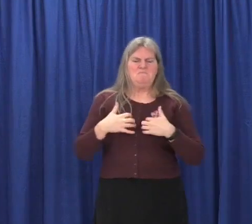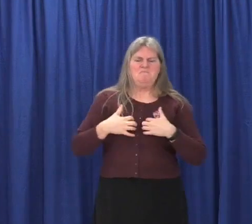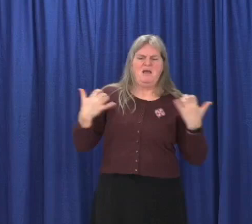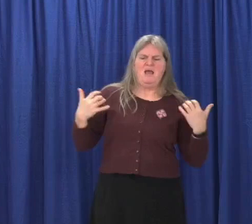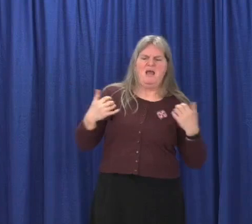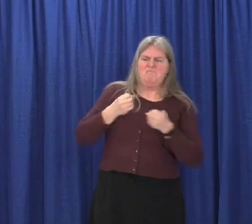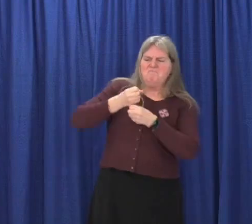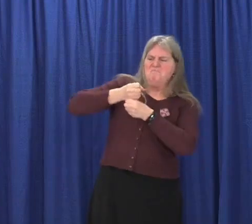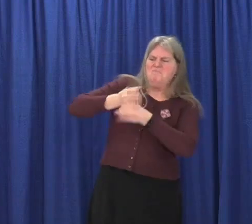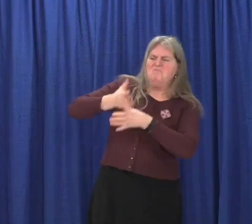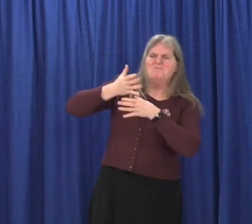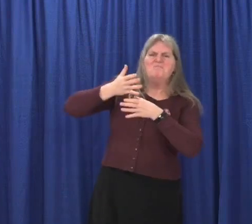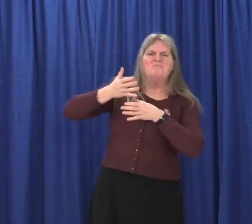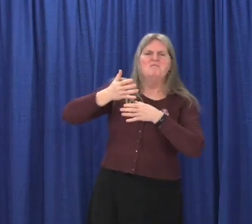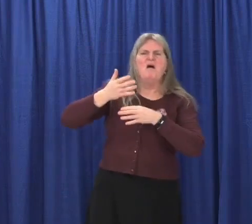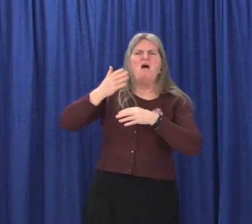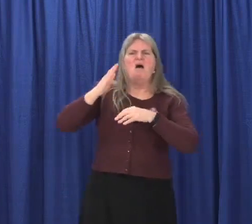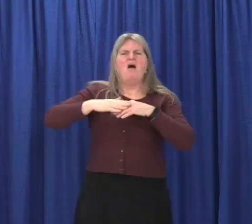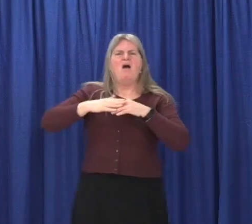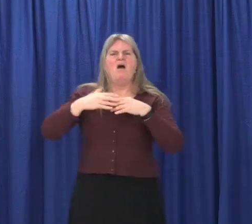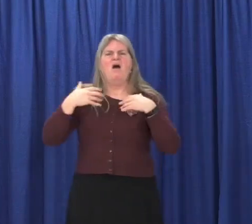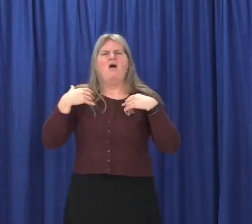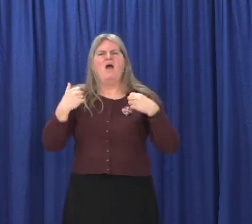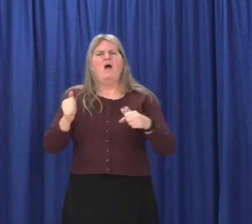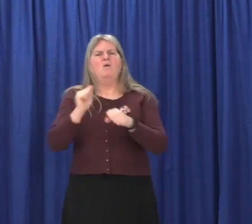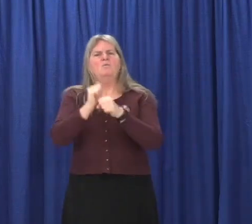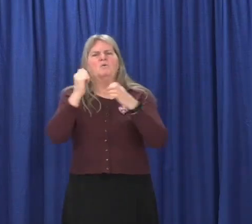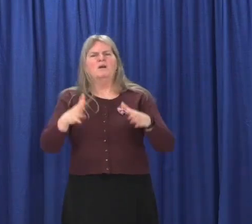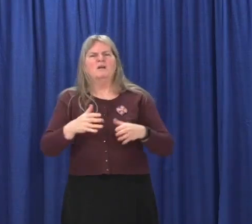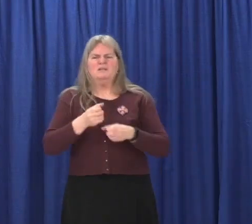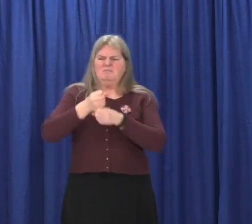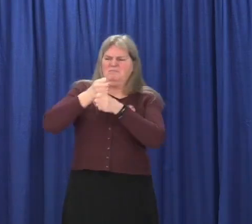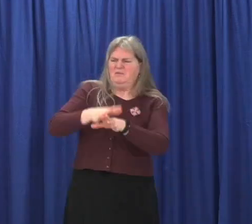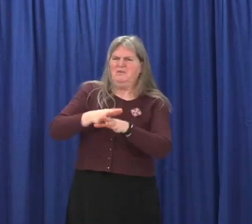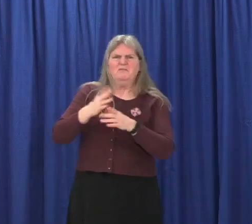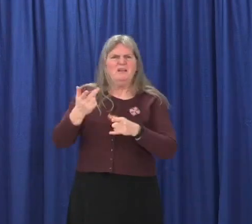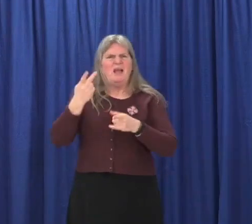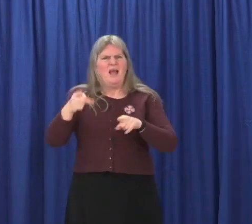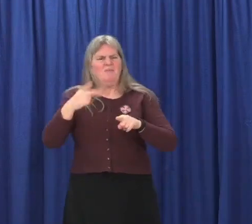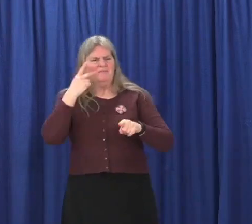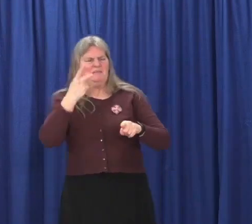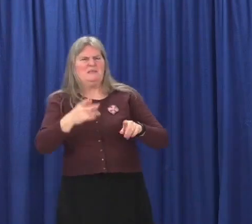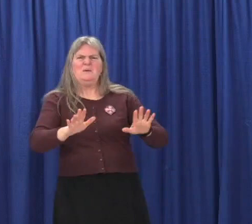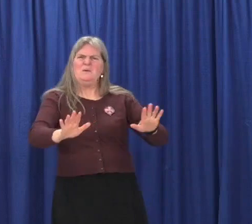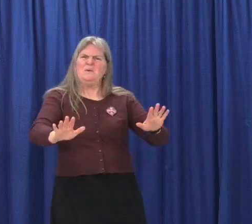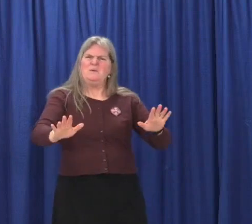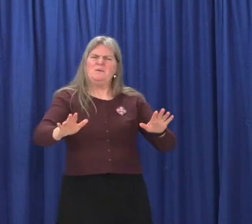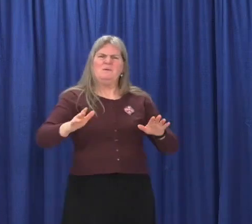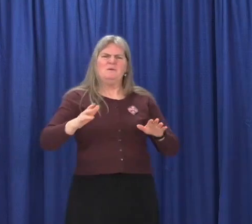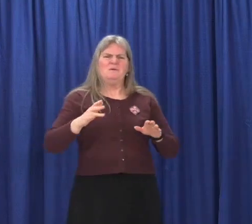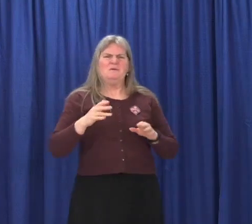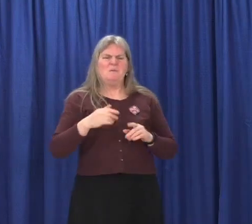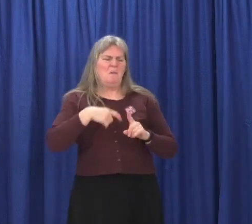on frontline care workers, we've seen that happen. People that are providing the vaccines,